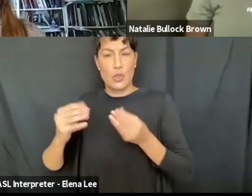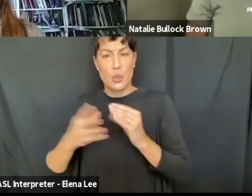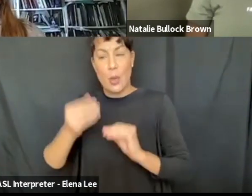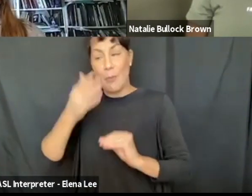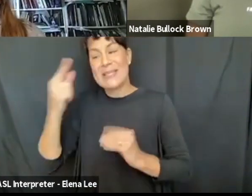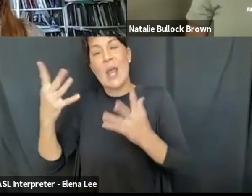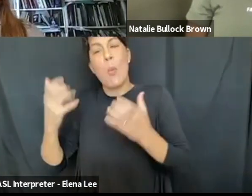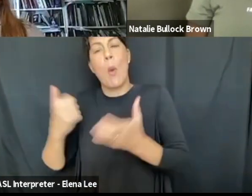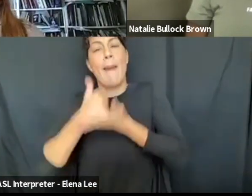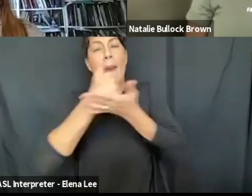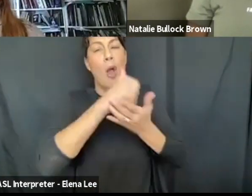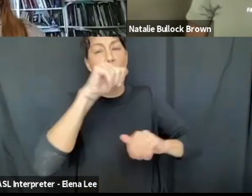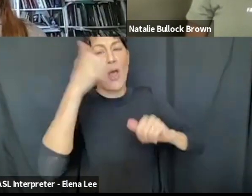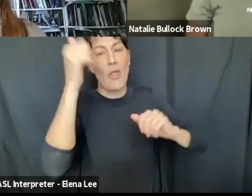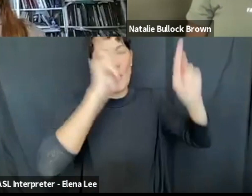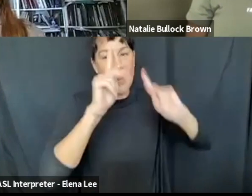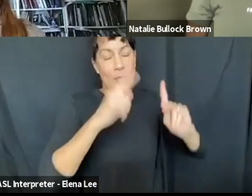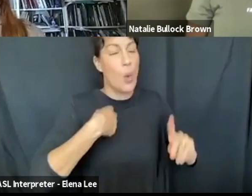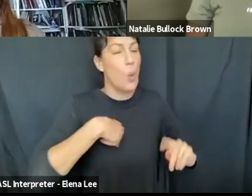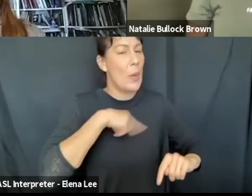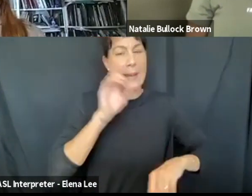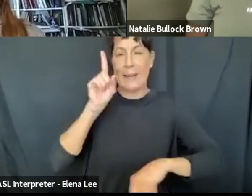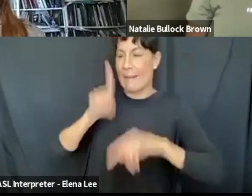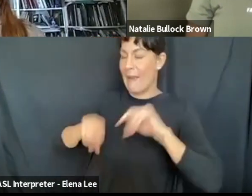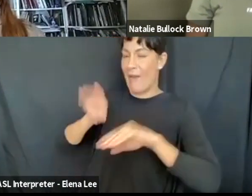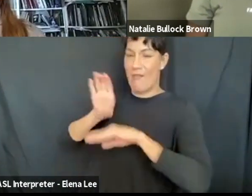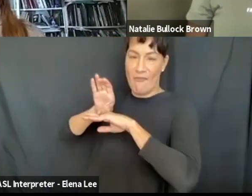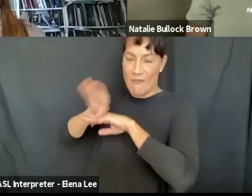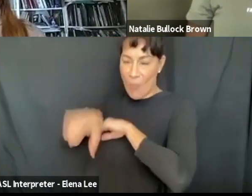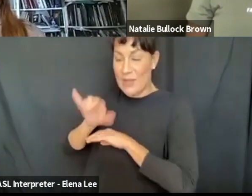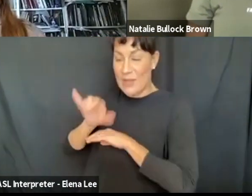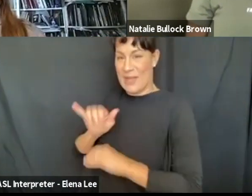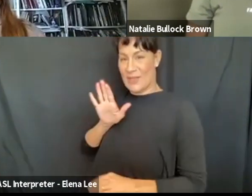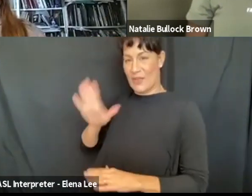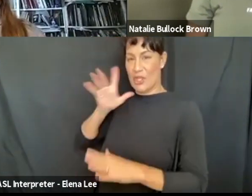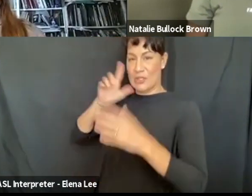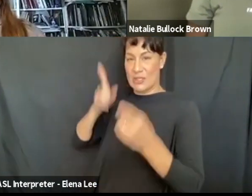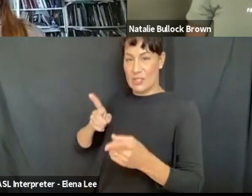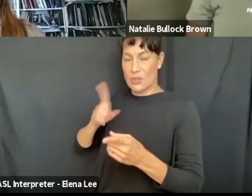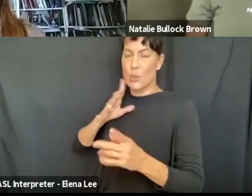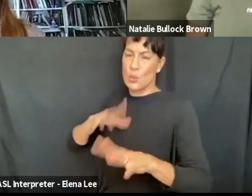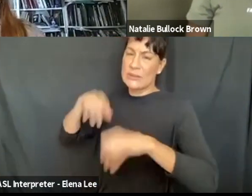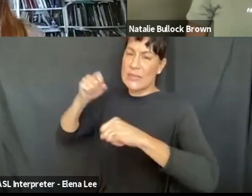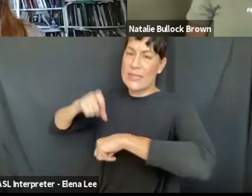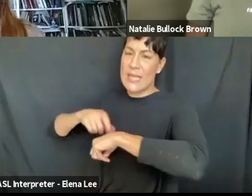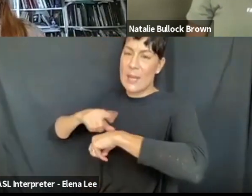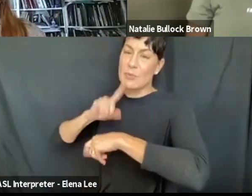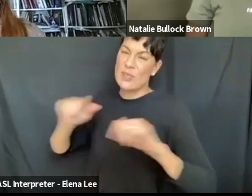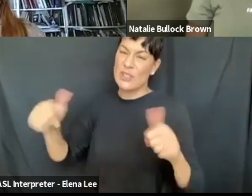We have to let someone come to that decision themselves. And that takes time. And that's why it's challenging I think